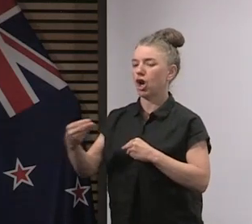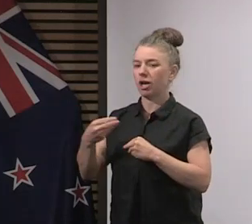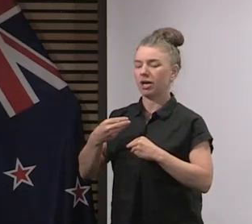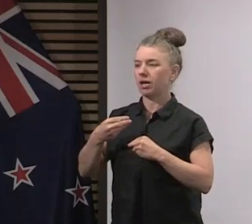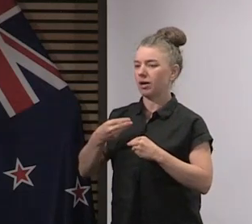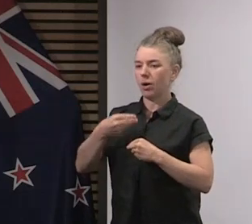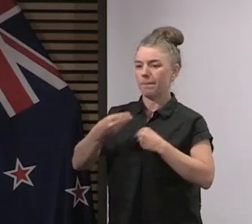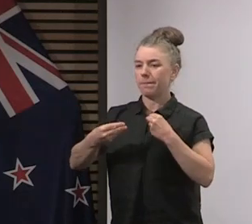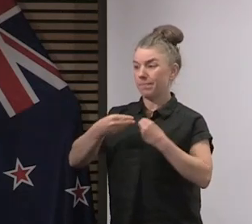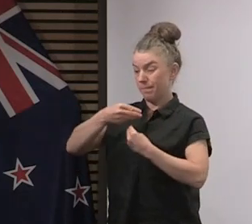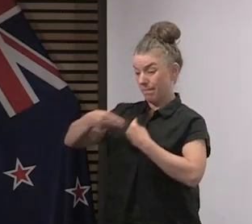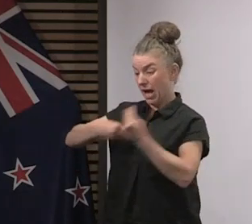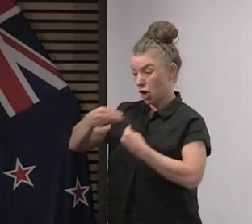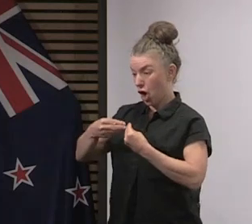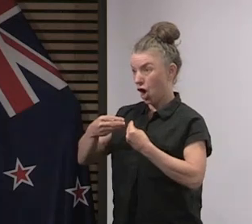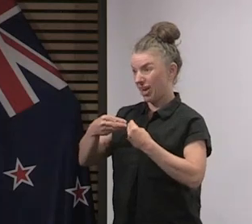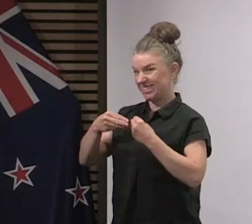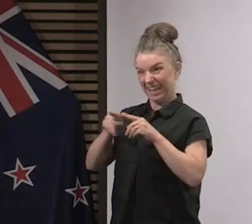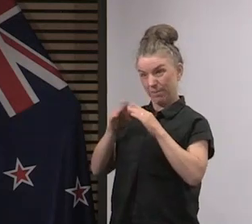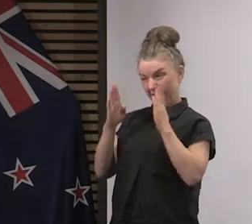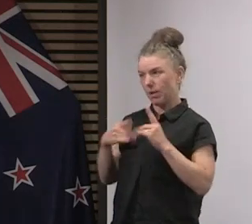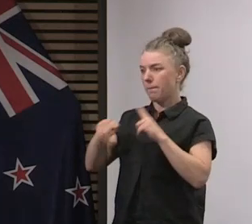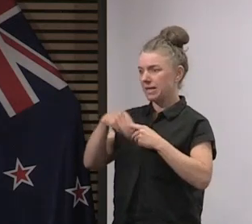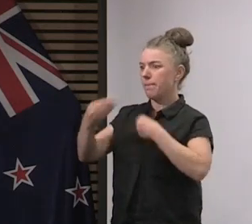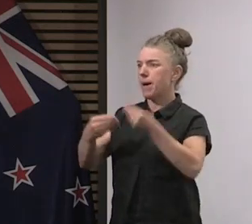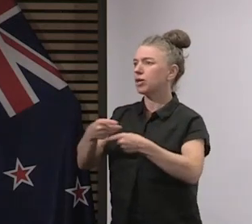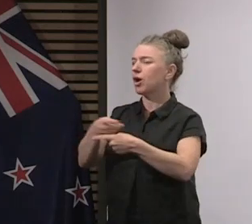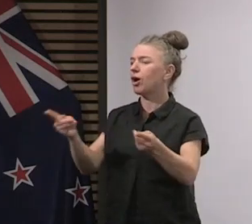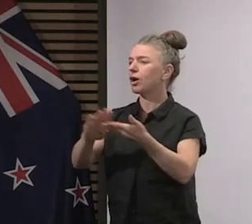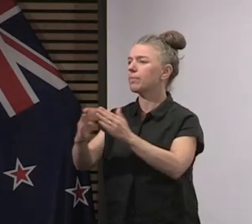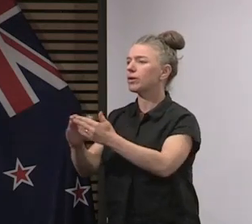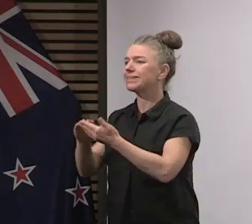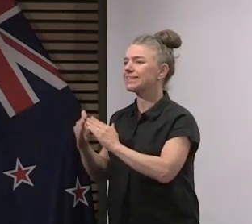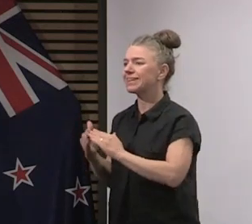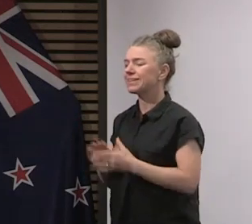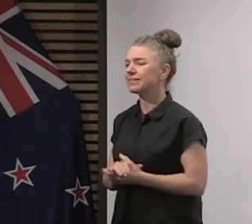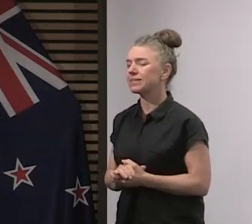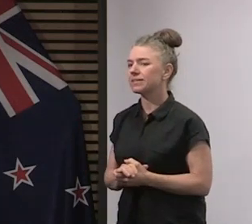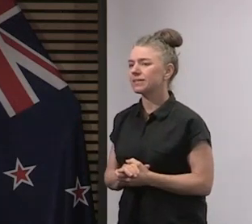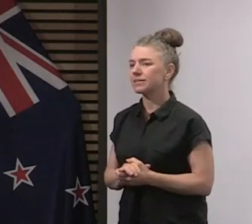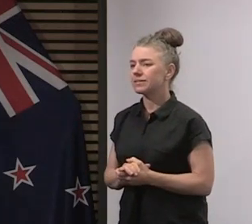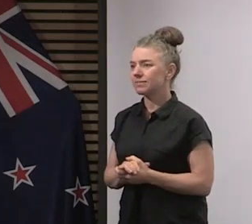the sorts of things we need to do to prevent spreading the infection to each other both